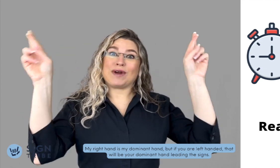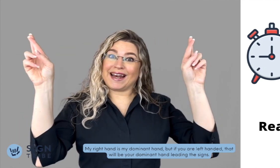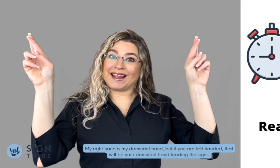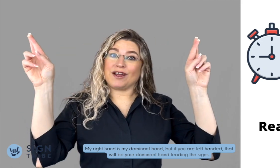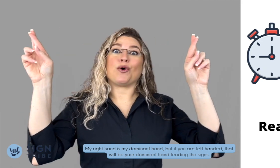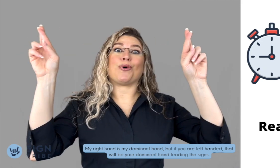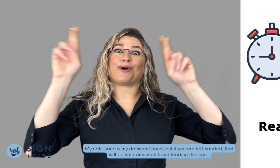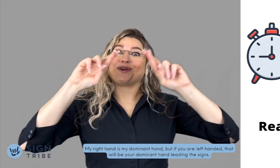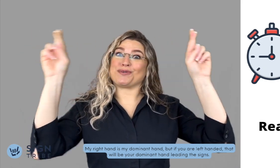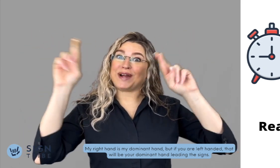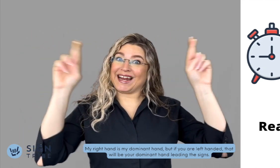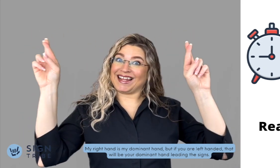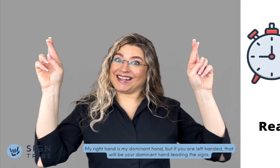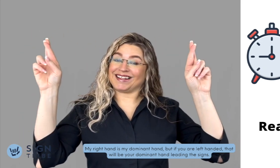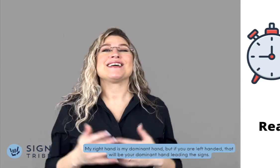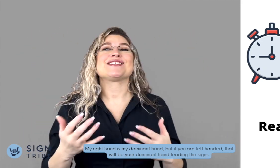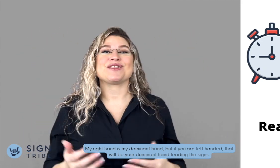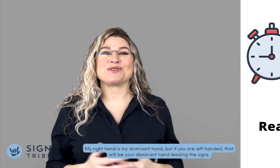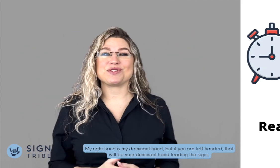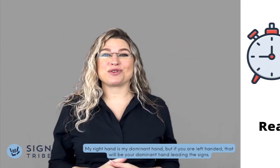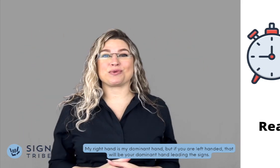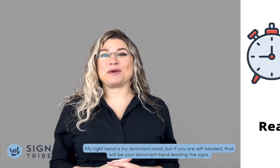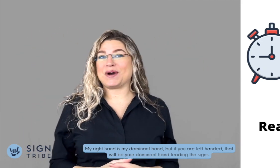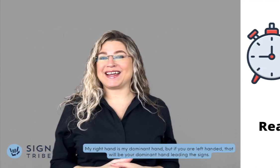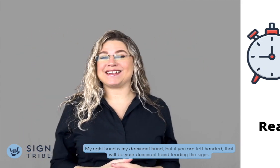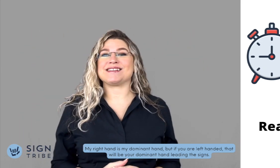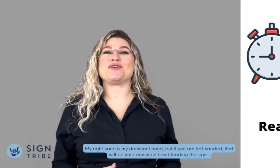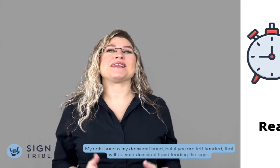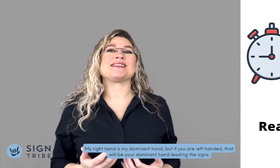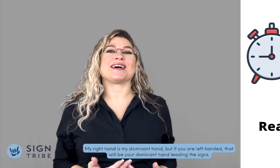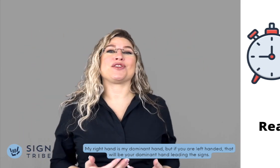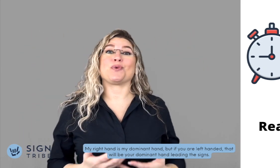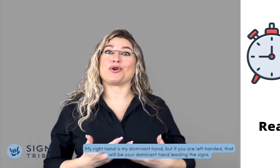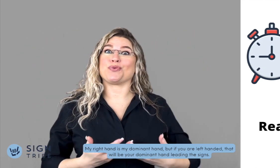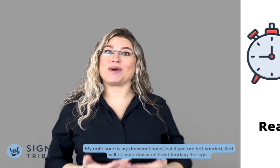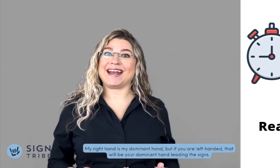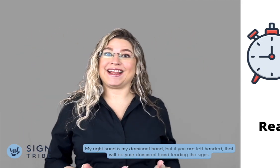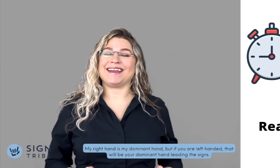Ready or ready. So those are the three ways that you can sign the word ready